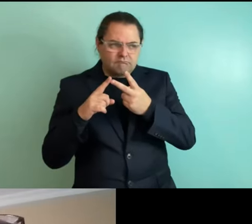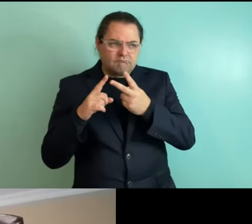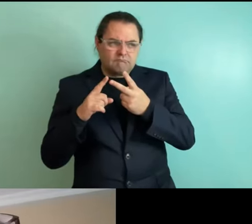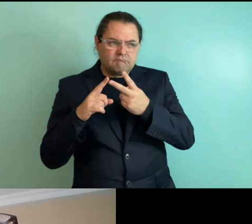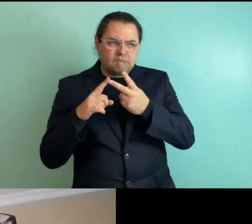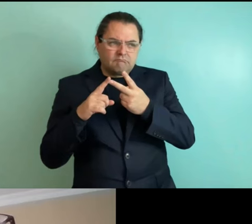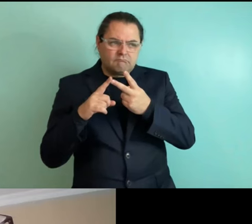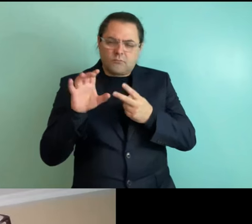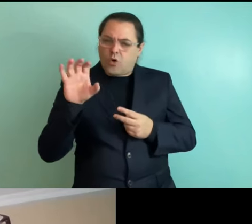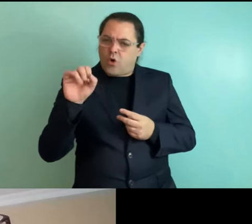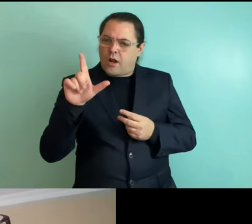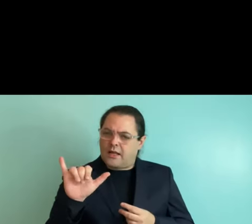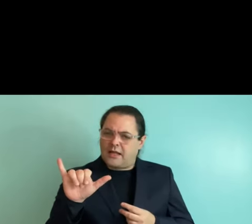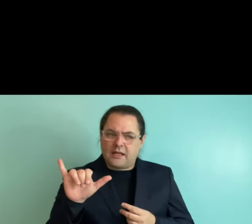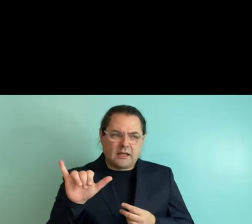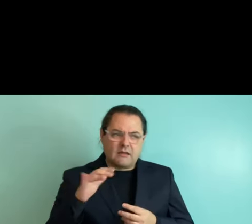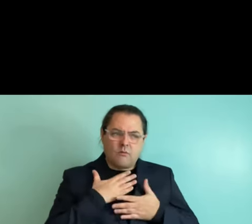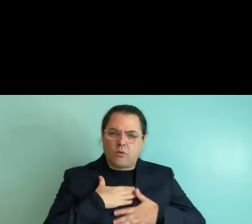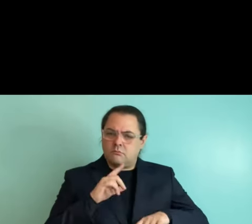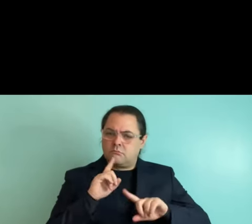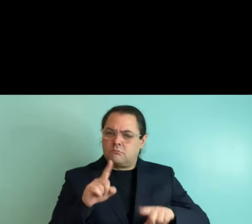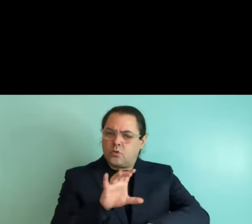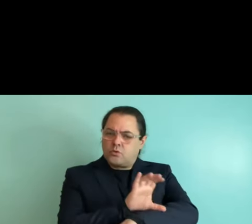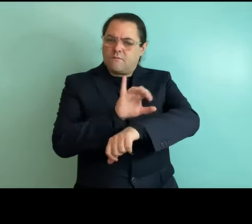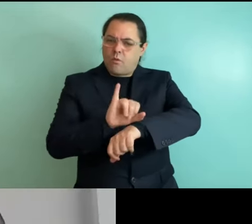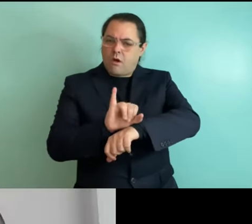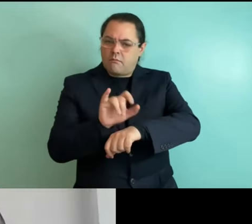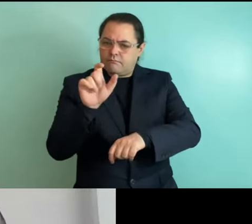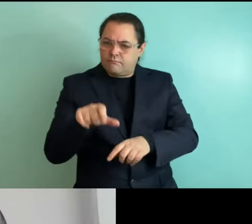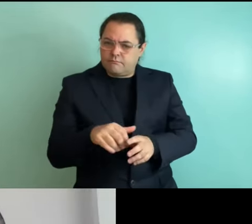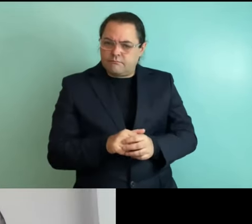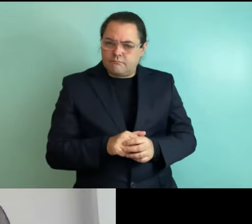us on phase only dutifully thank you and I promise you,